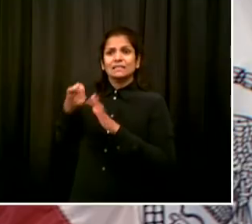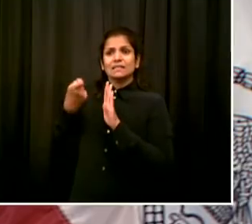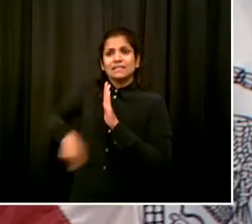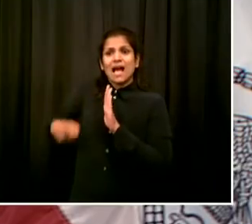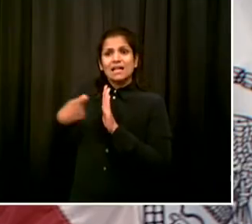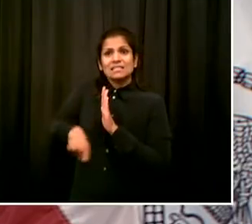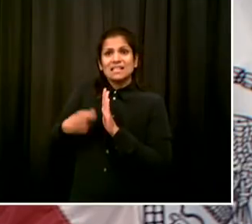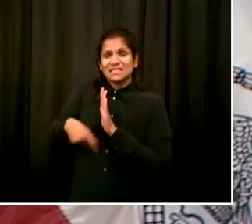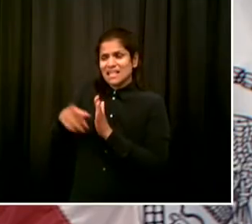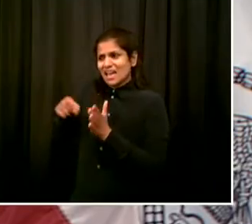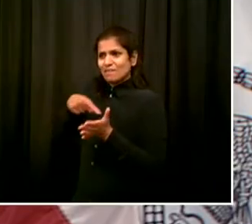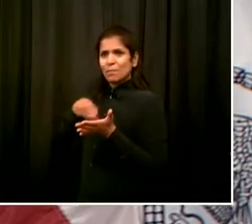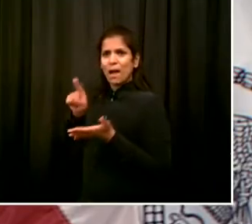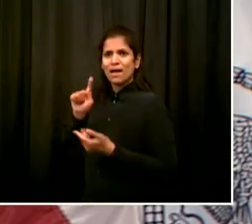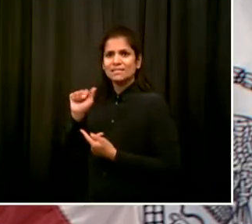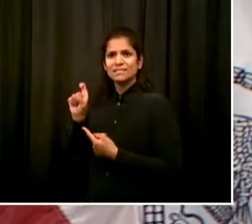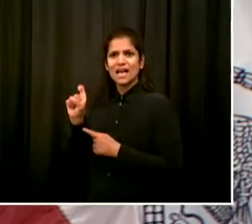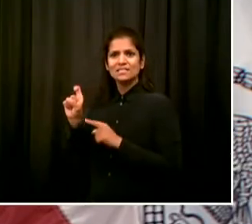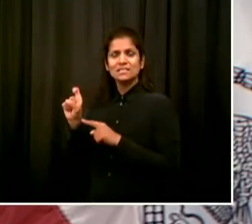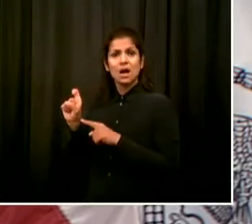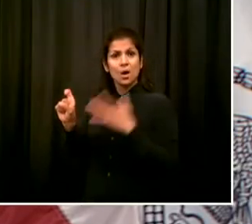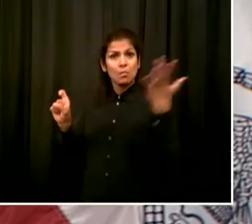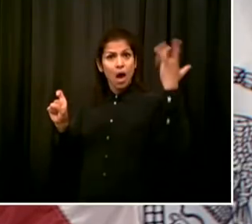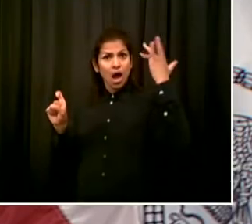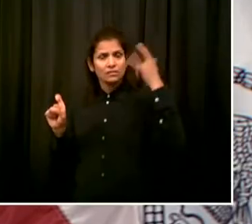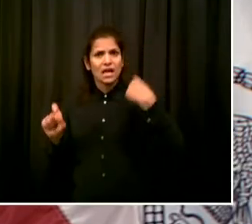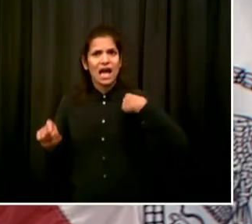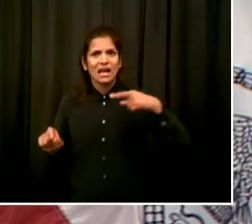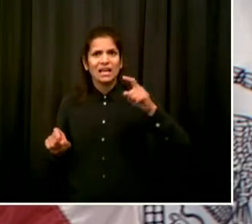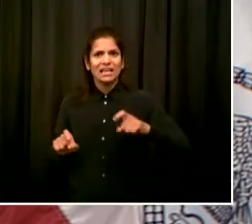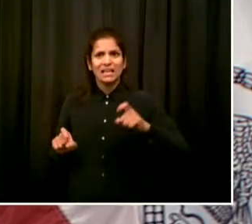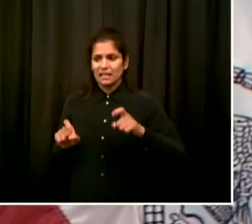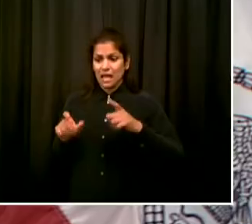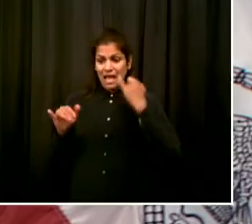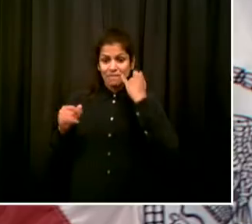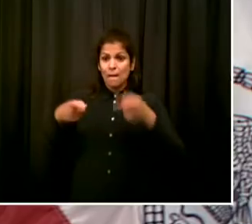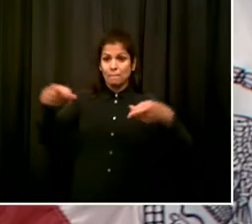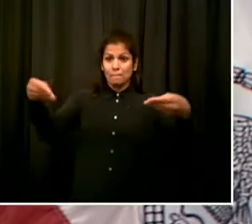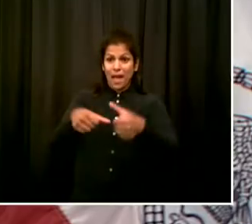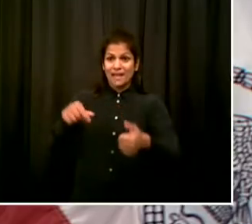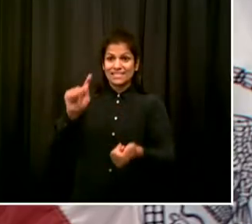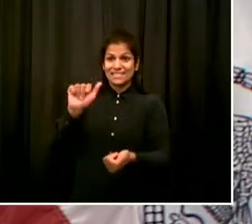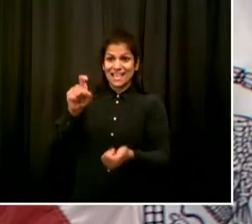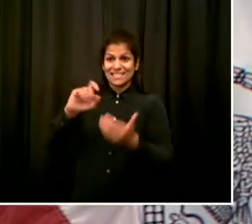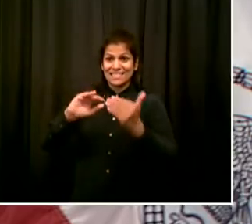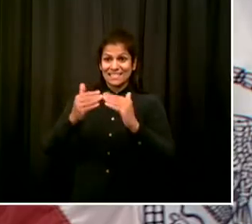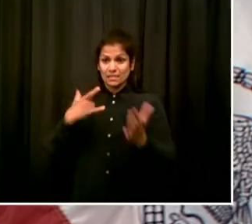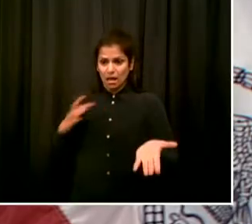PATHY EIR PROPERTY TAX BILLS D ANPAY WHATEVER THEY OWE BECAUSE IT